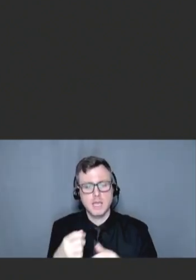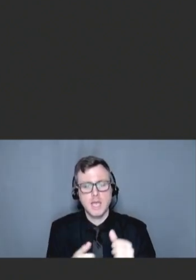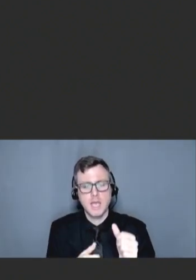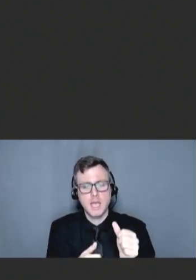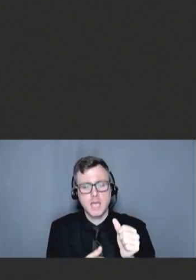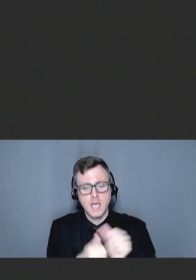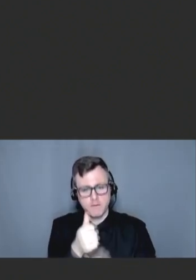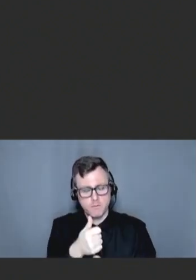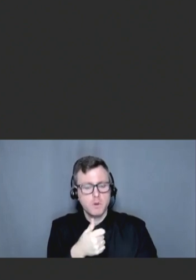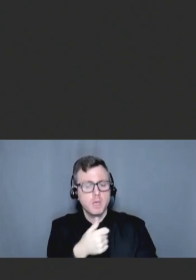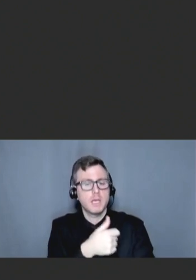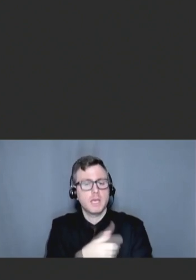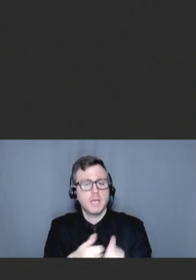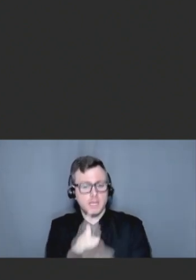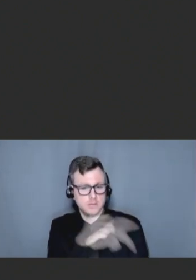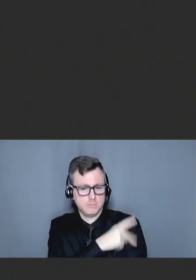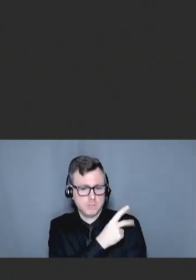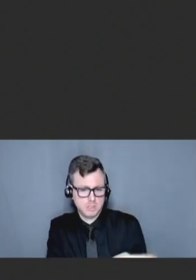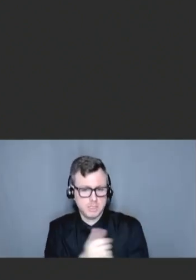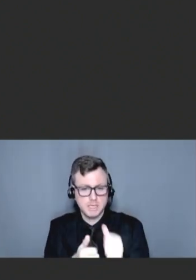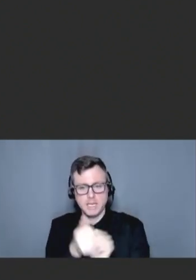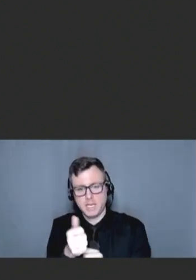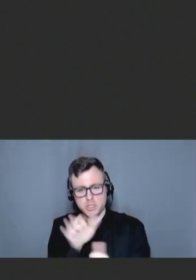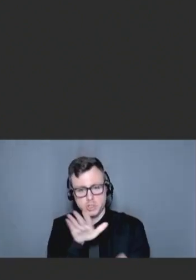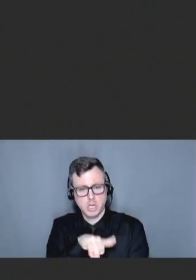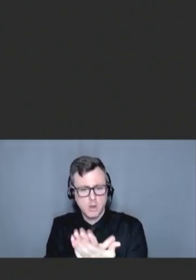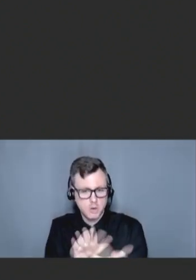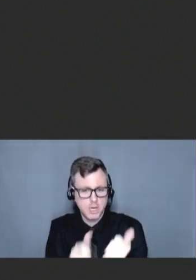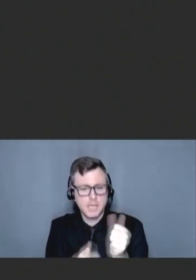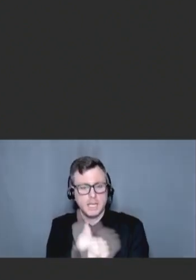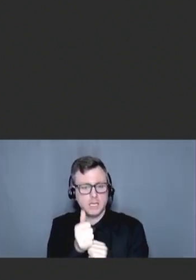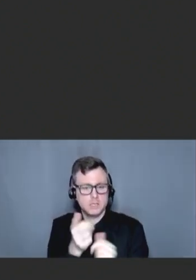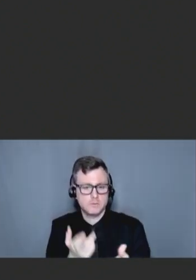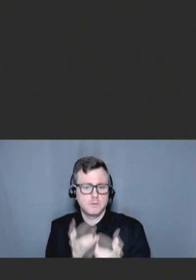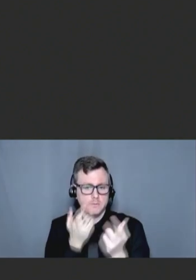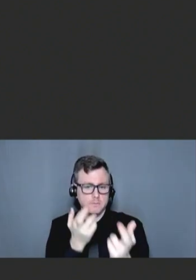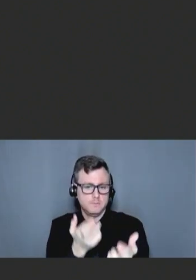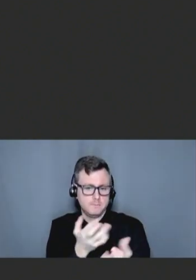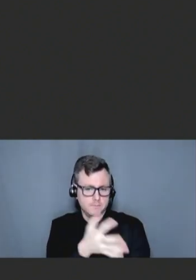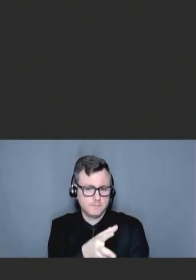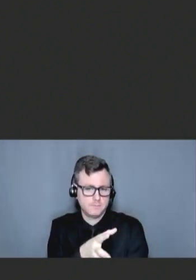Dr. Christensen is Chief Medical Officer at IHS and Dr. Clark is the Chief Medical Officer